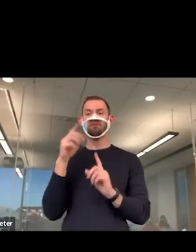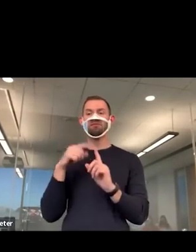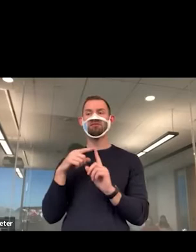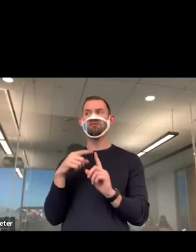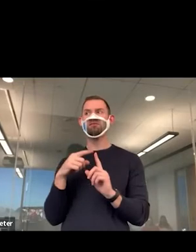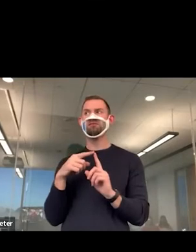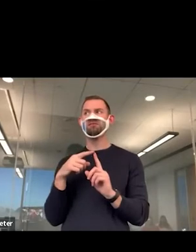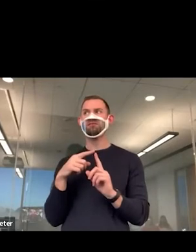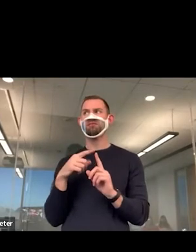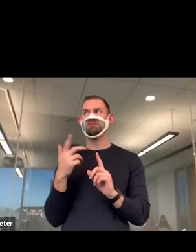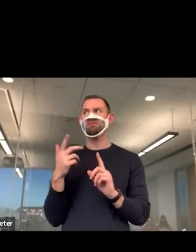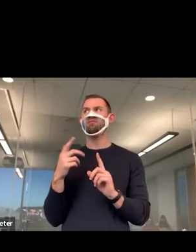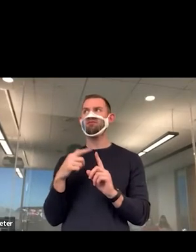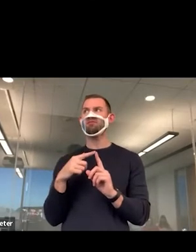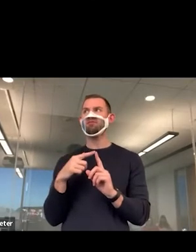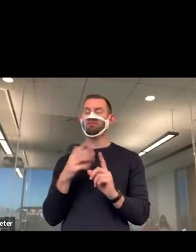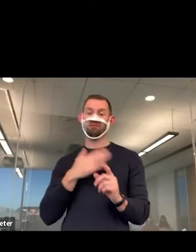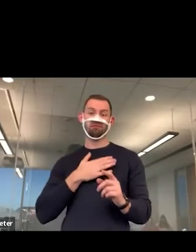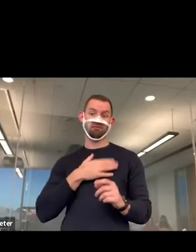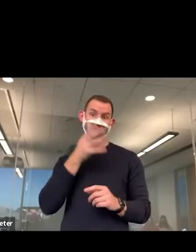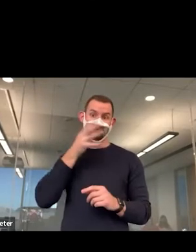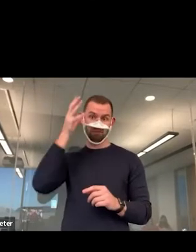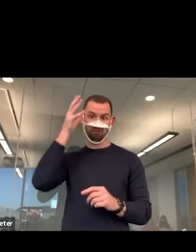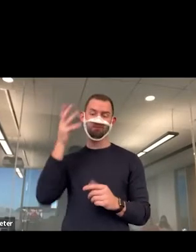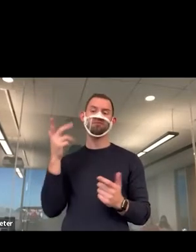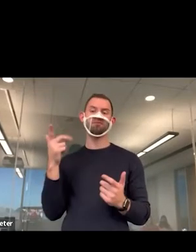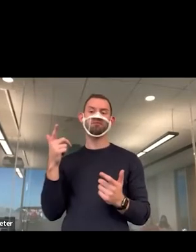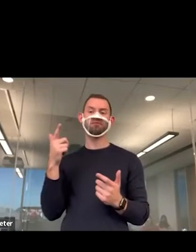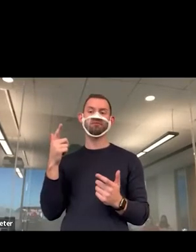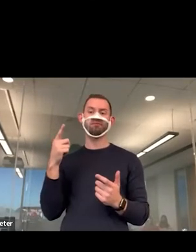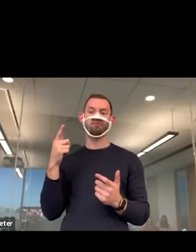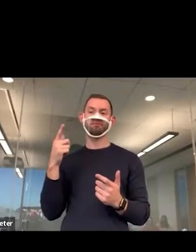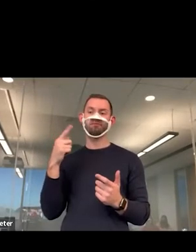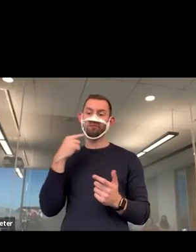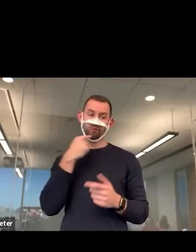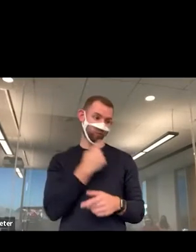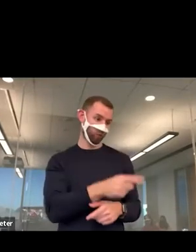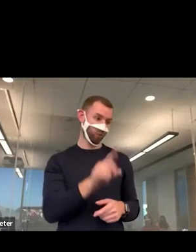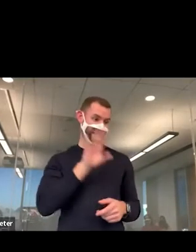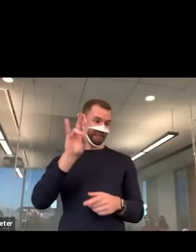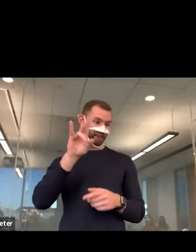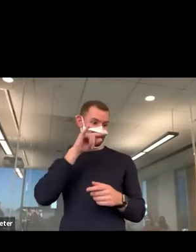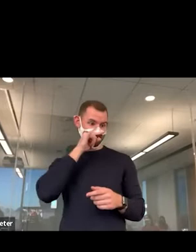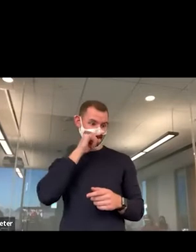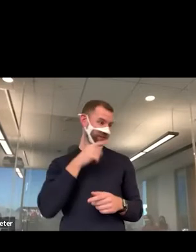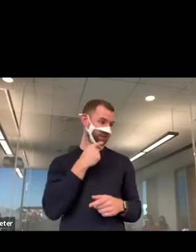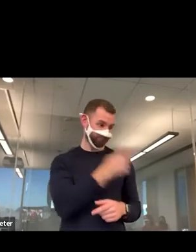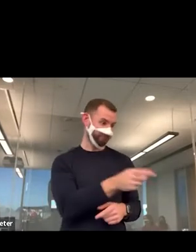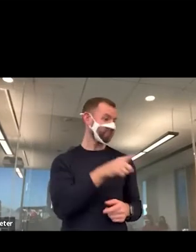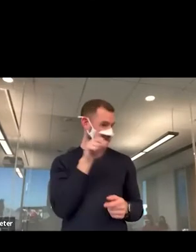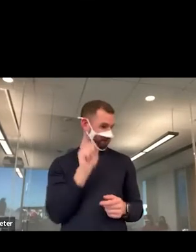basically um my parents said to all of us you can go to college but you have to figure out how to